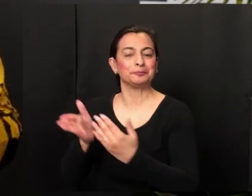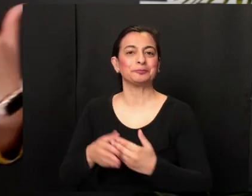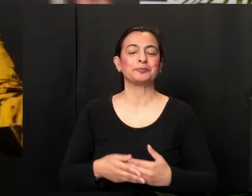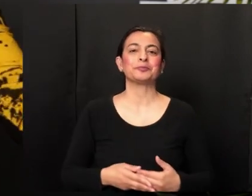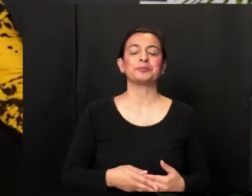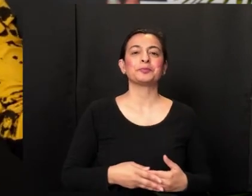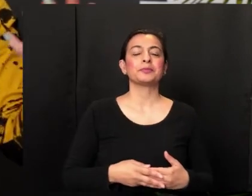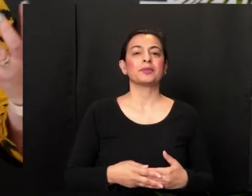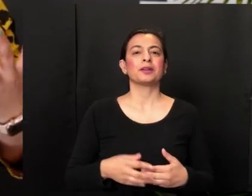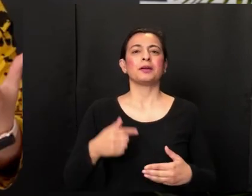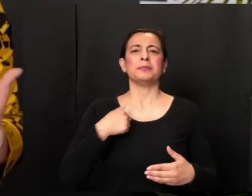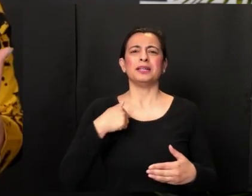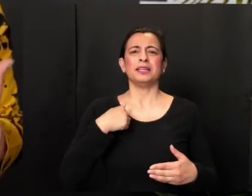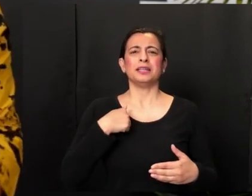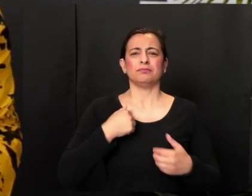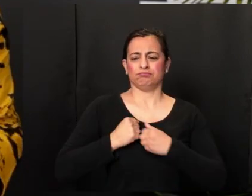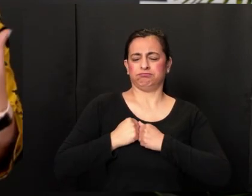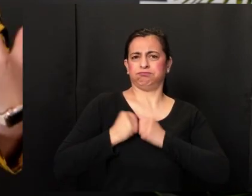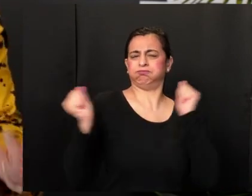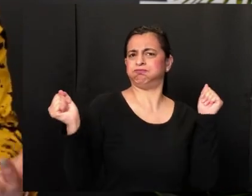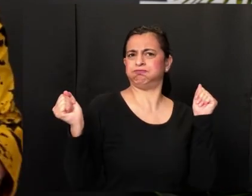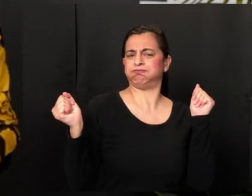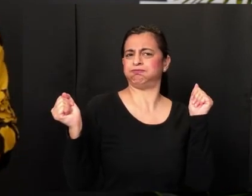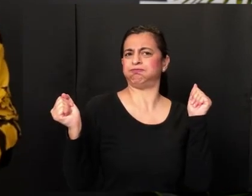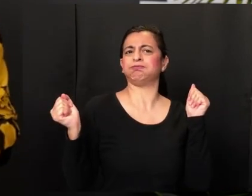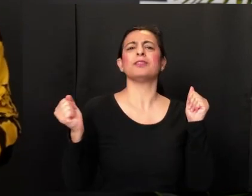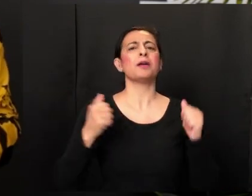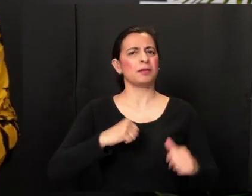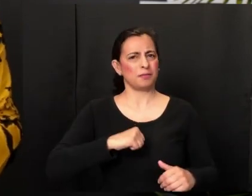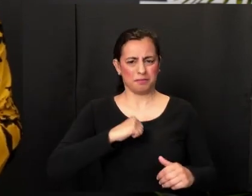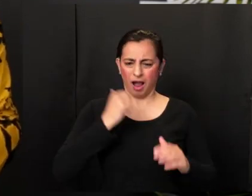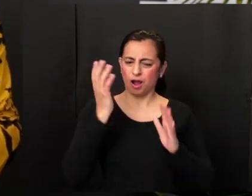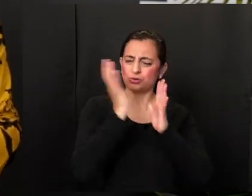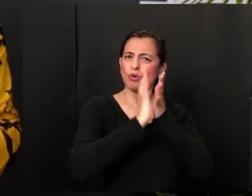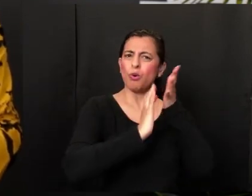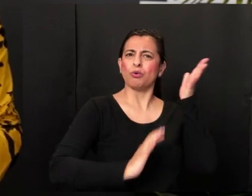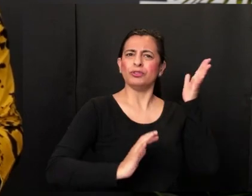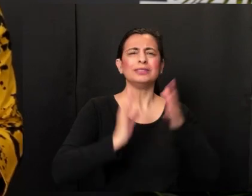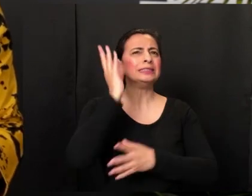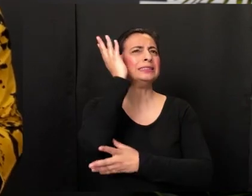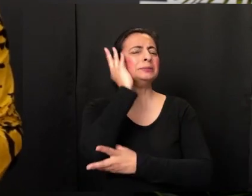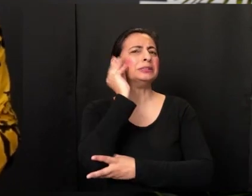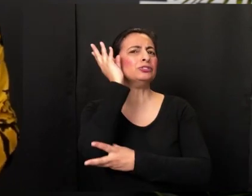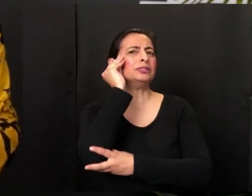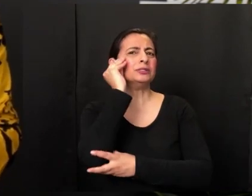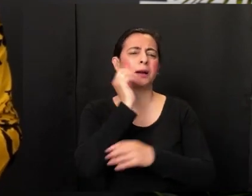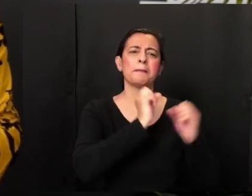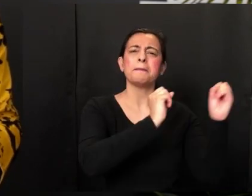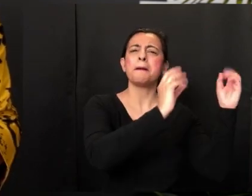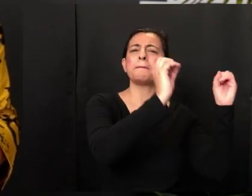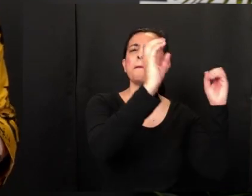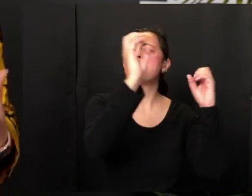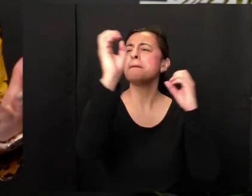and hearing the stories of my peers around me. I started to see how all people with all disabilities